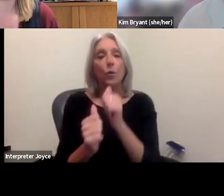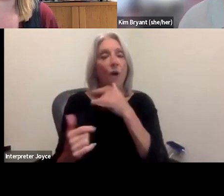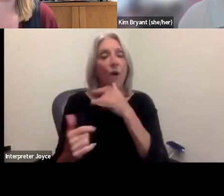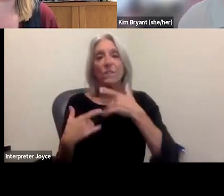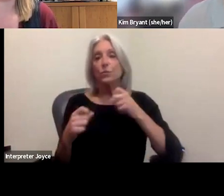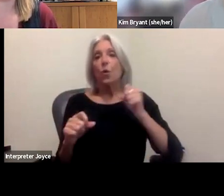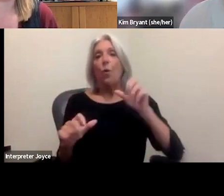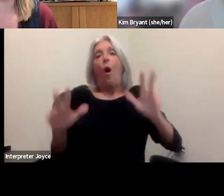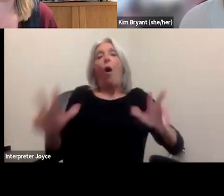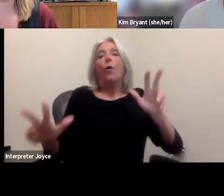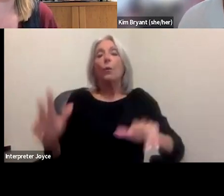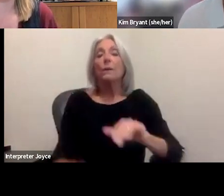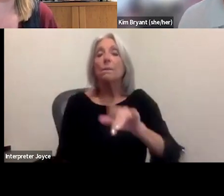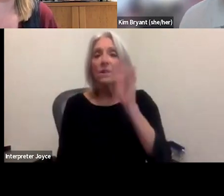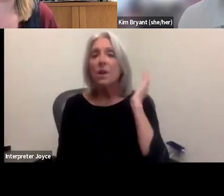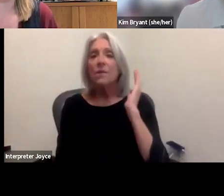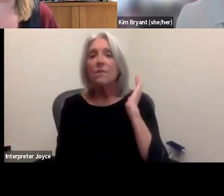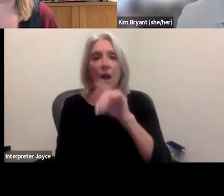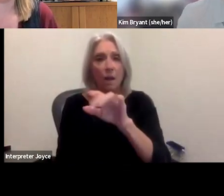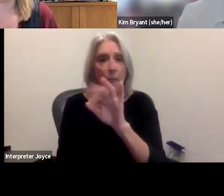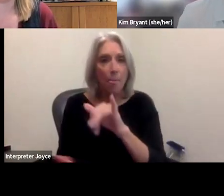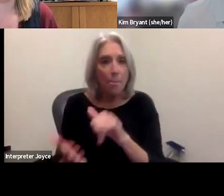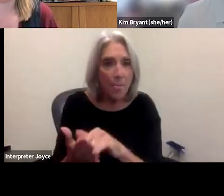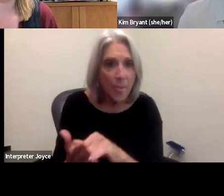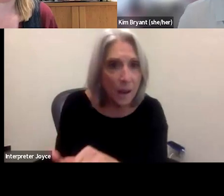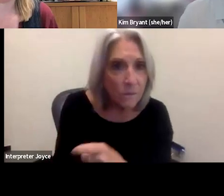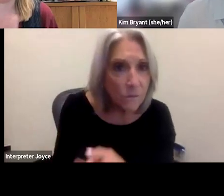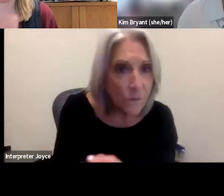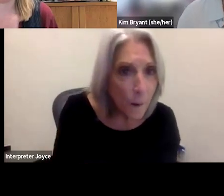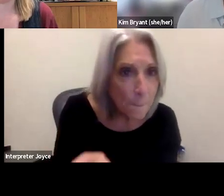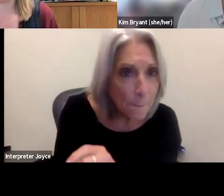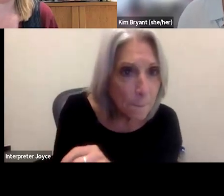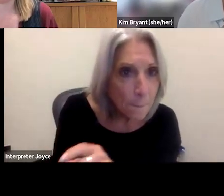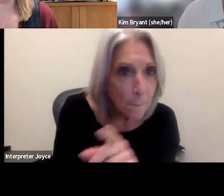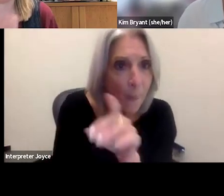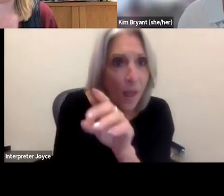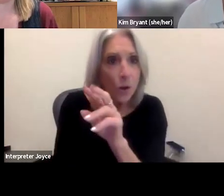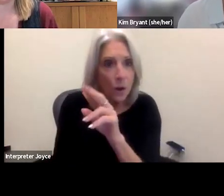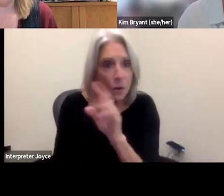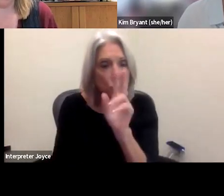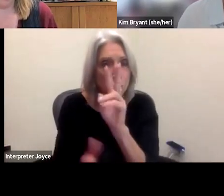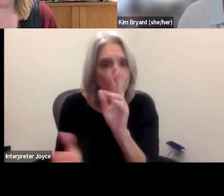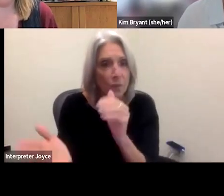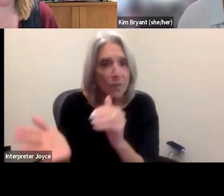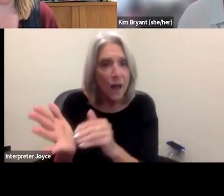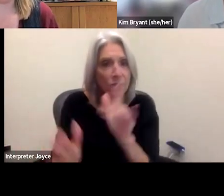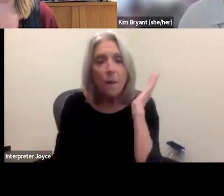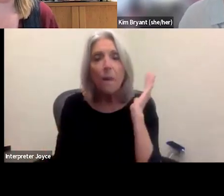has a horribly long title-- "TheMultidimensional Attitude Scale Towards Persons with Disabilities," Multidimensional Attitude Scale Towards Persons with Disabilities," MAS.